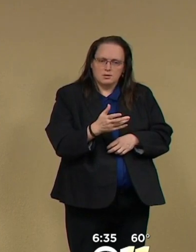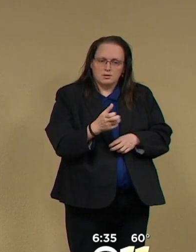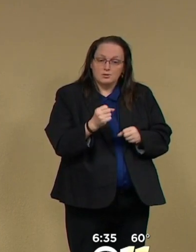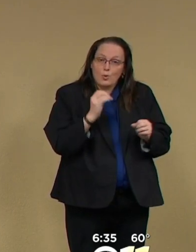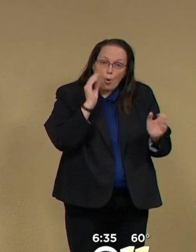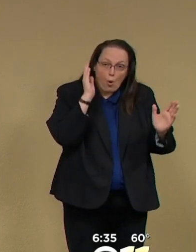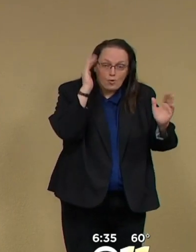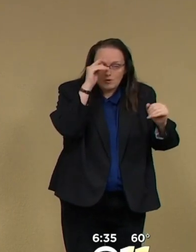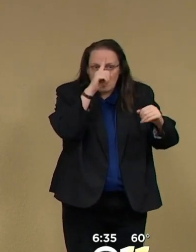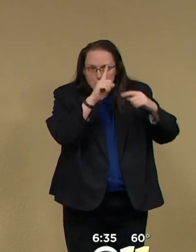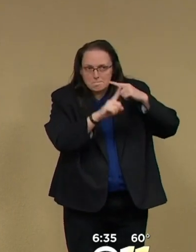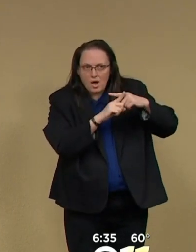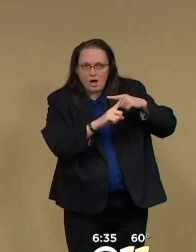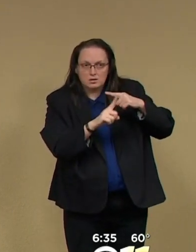THE SMALL BUSINESSES AND